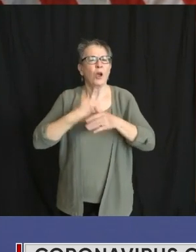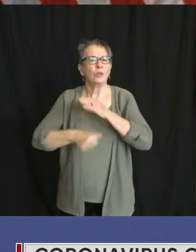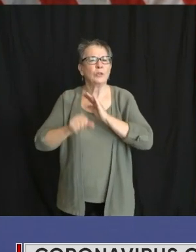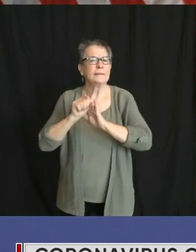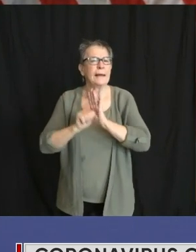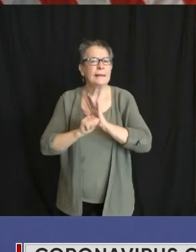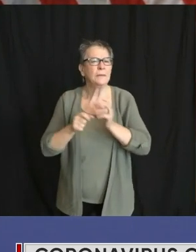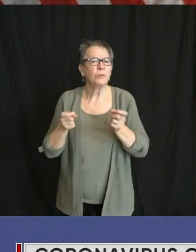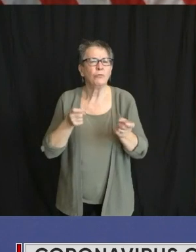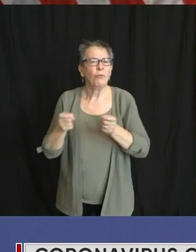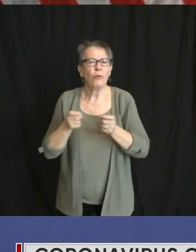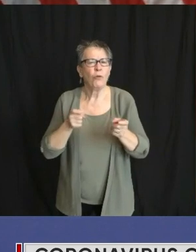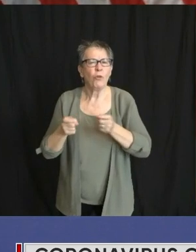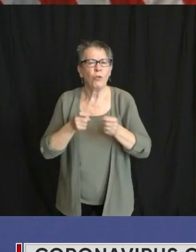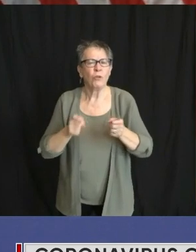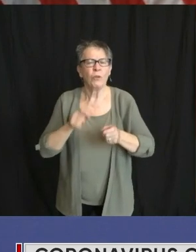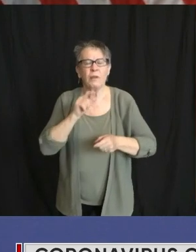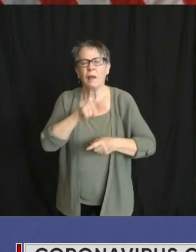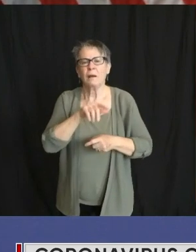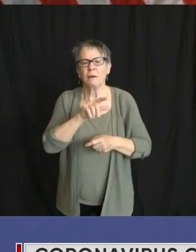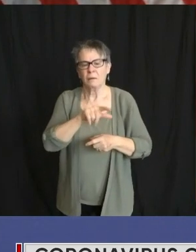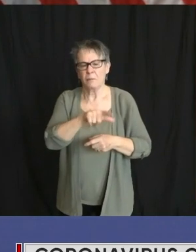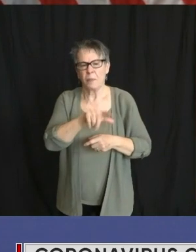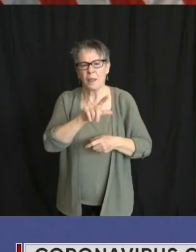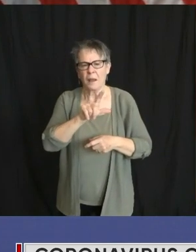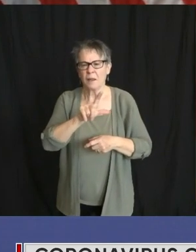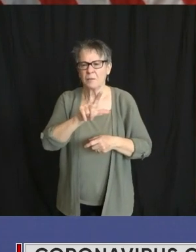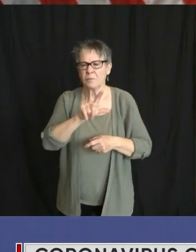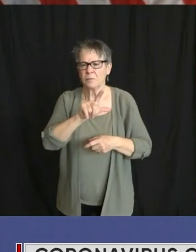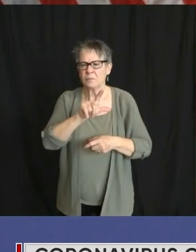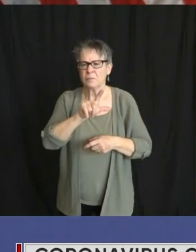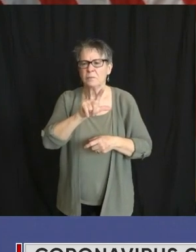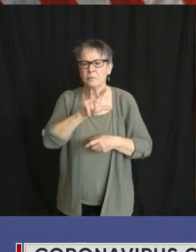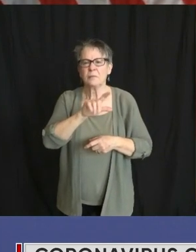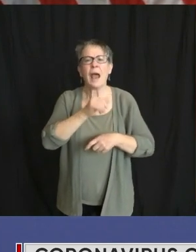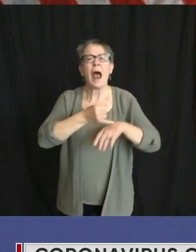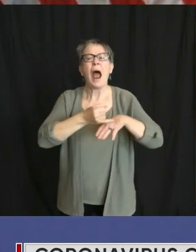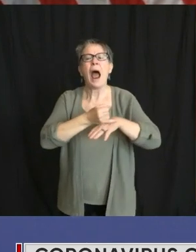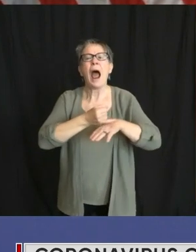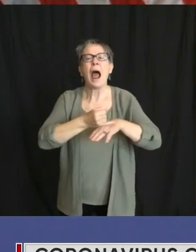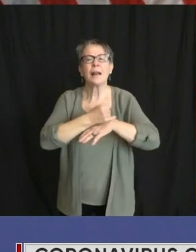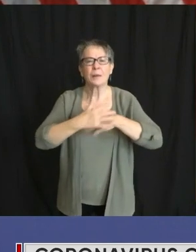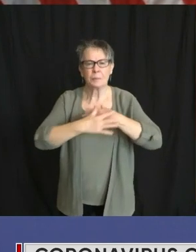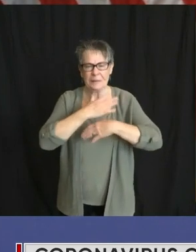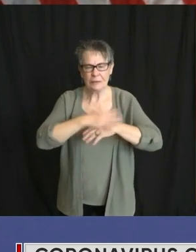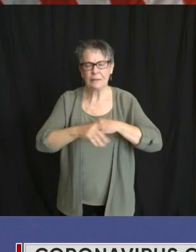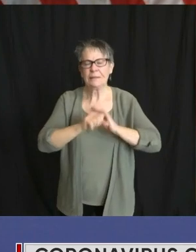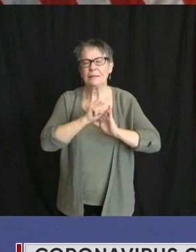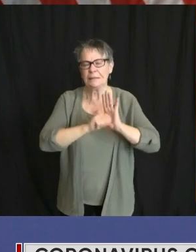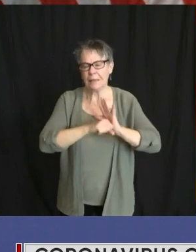STATE PARK. THE OTHER BEACHES WILL BE GUIDANCE THAT WE OFFERED TO